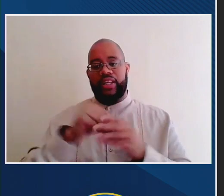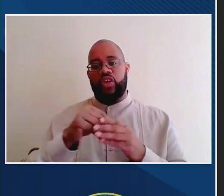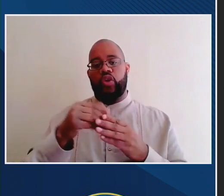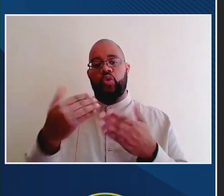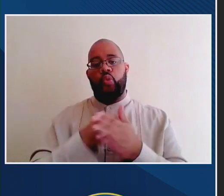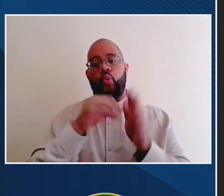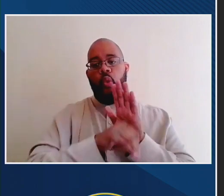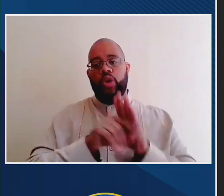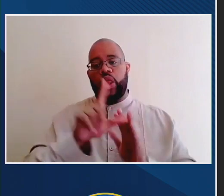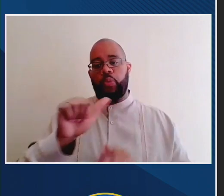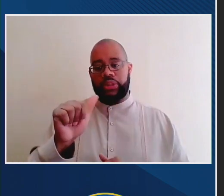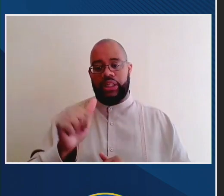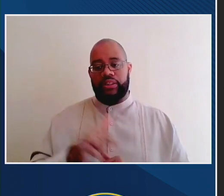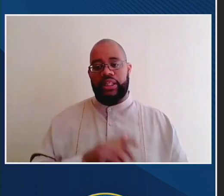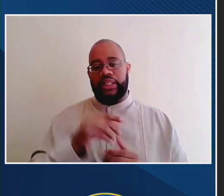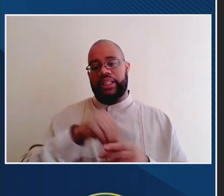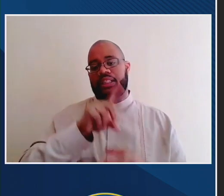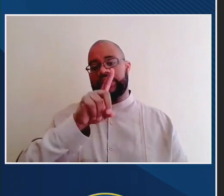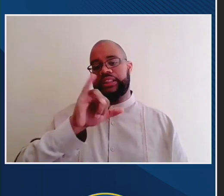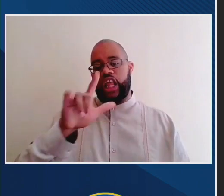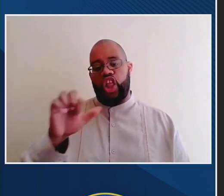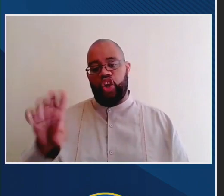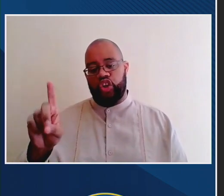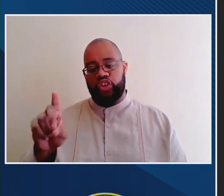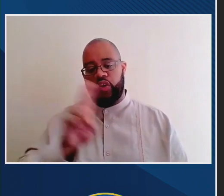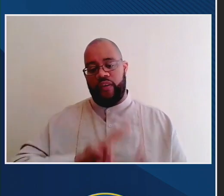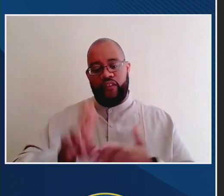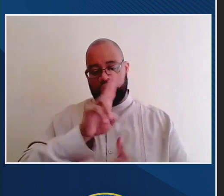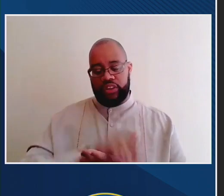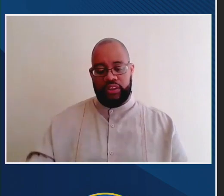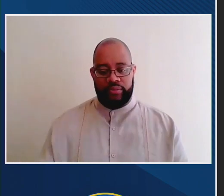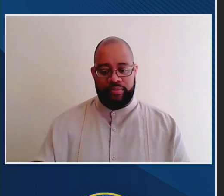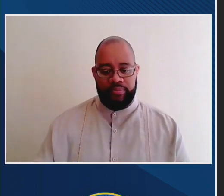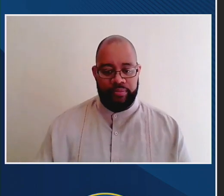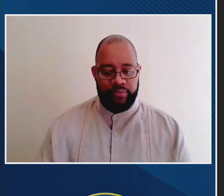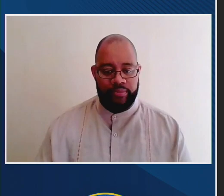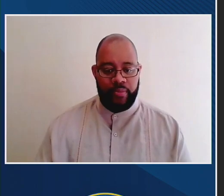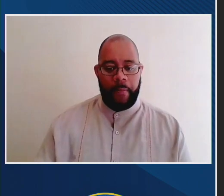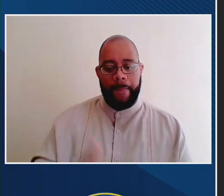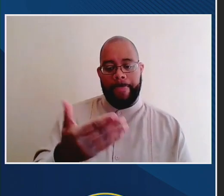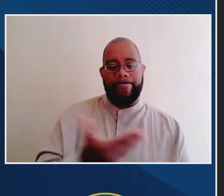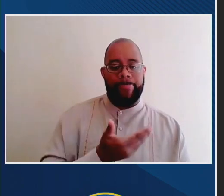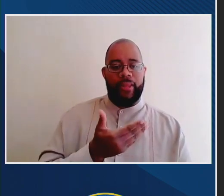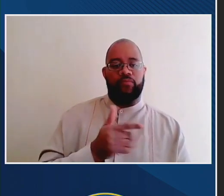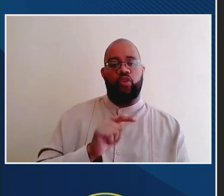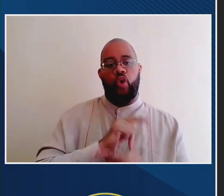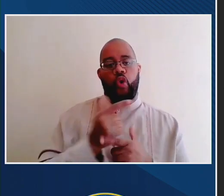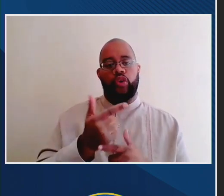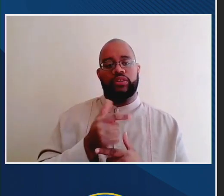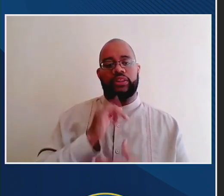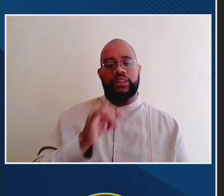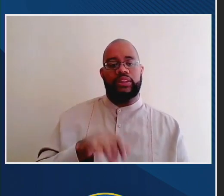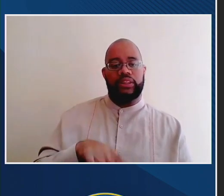at Dillard University. Welcome. Alternate is D'Angelo Sands.